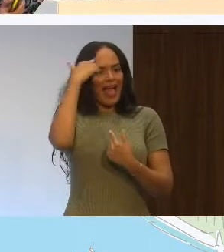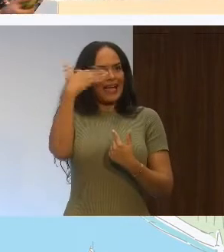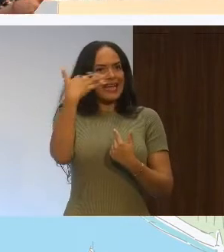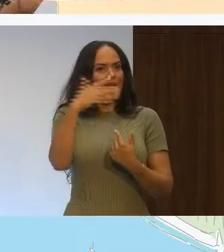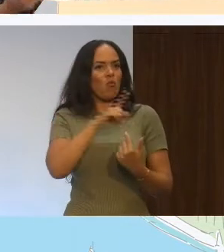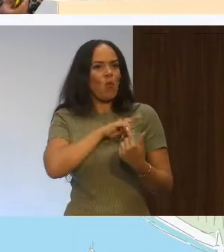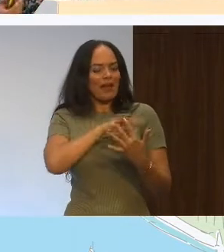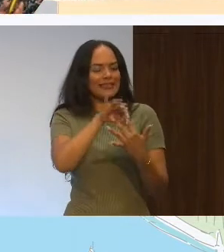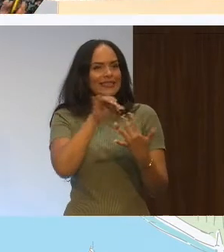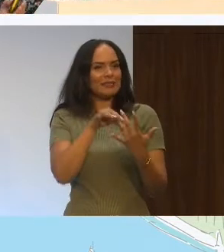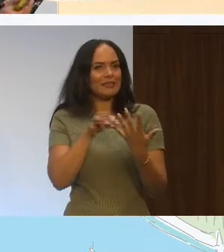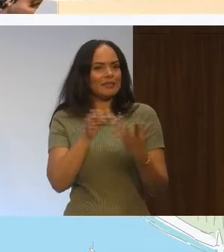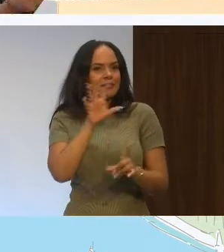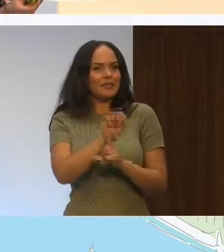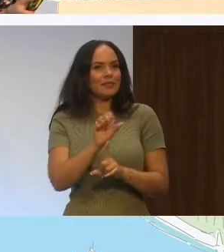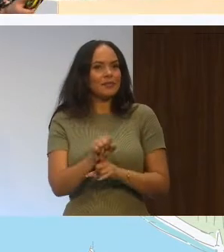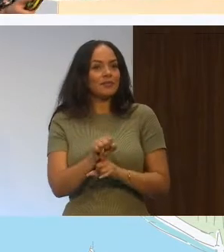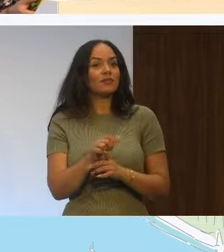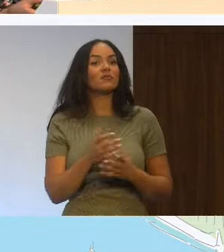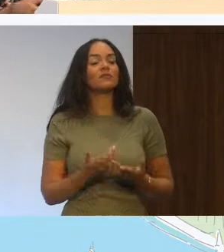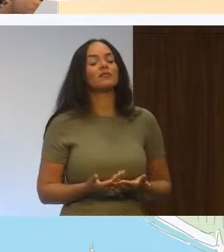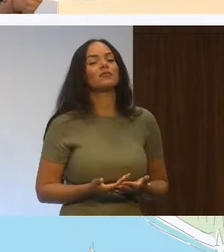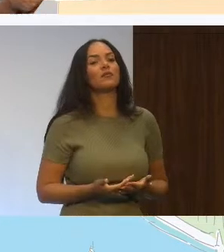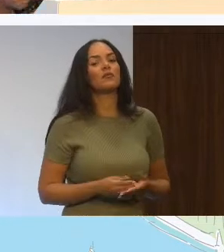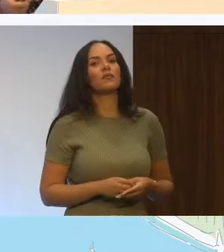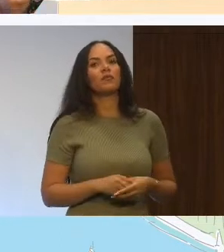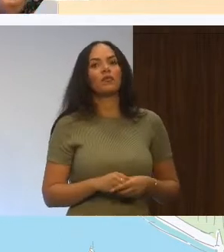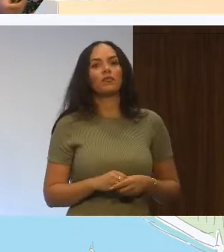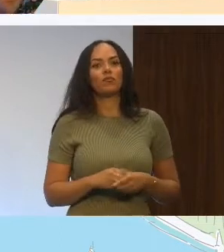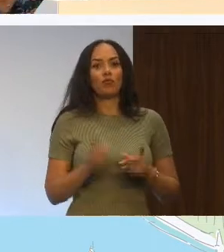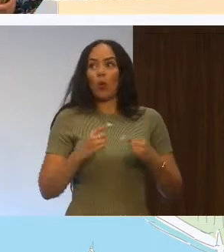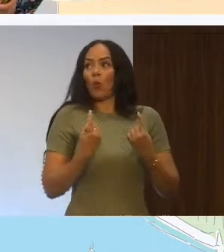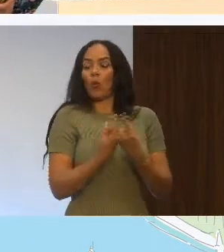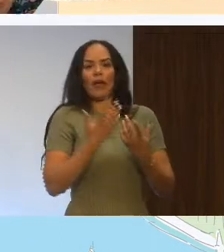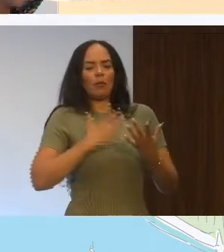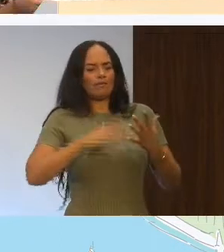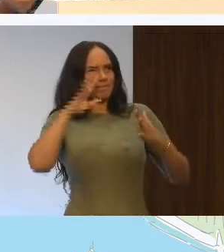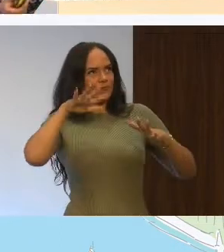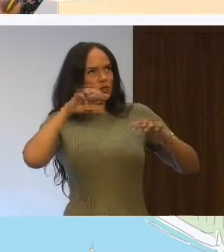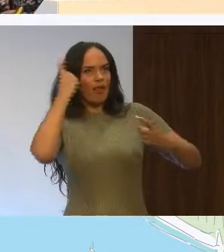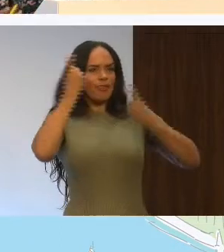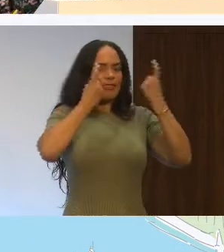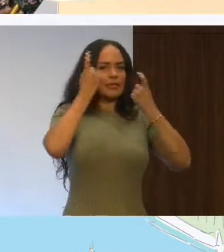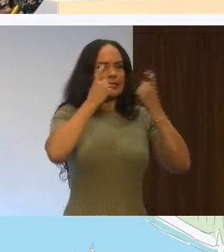into trials of treatments, we could start thinking about developing treatments that work before headache has even started